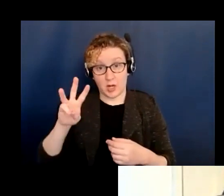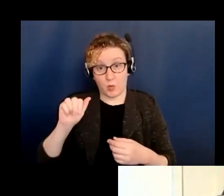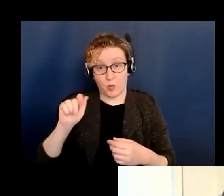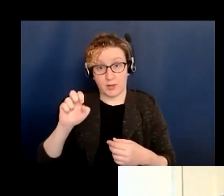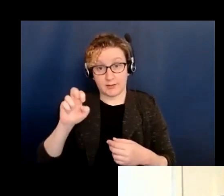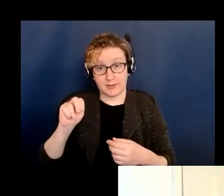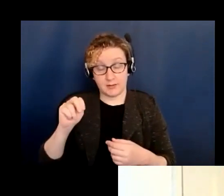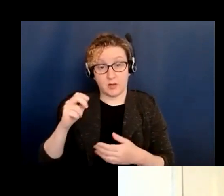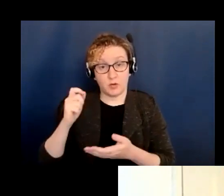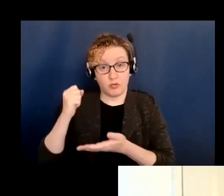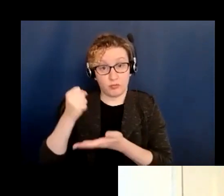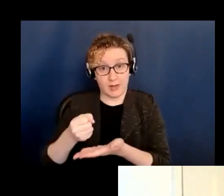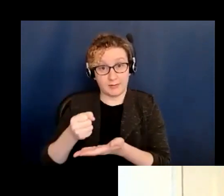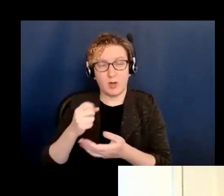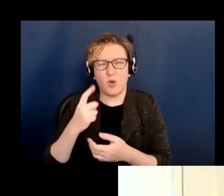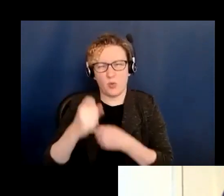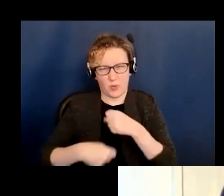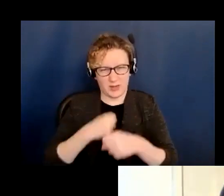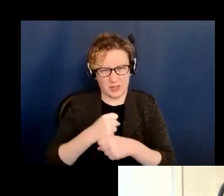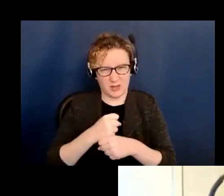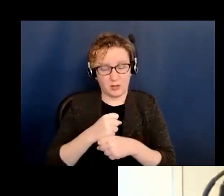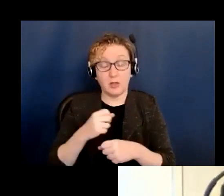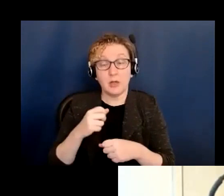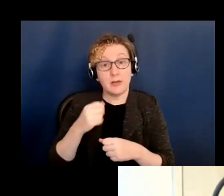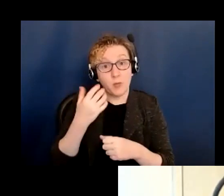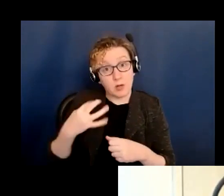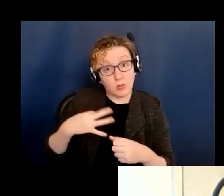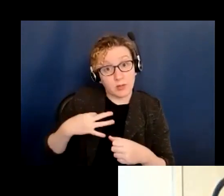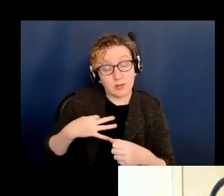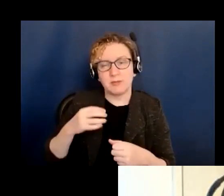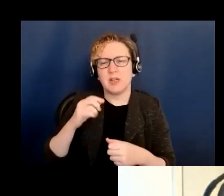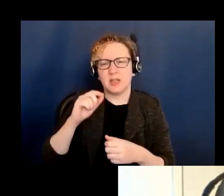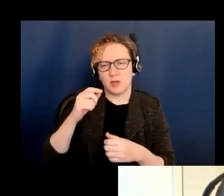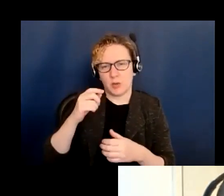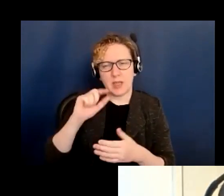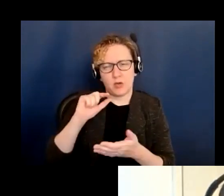Applicants are graduating seniors who can conceive of an original project and choose